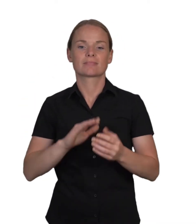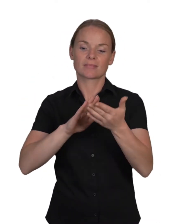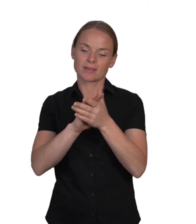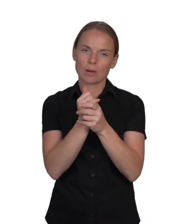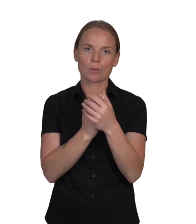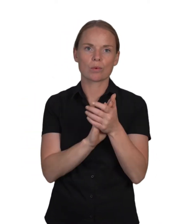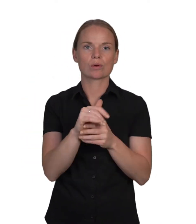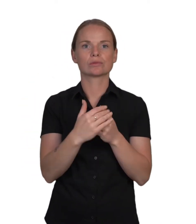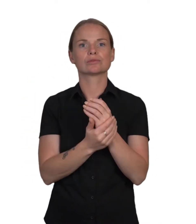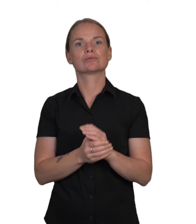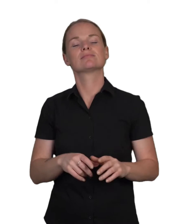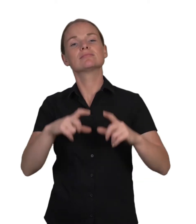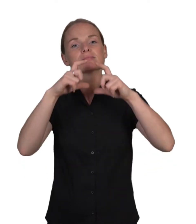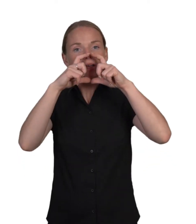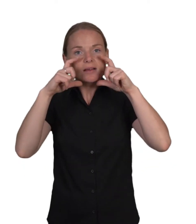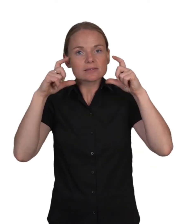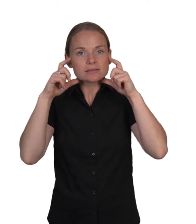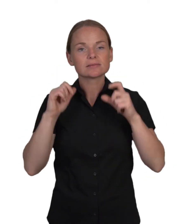hand washing wearing a face mask